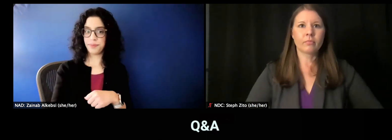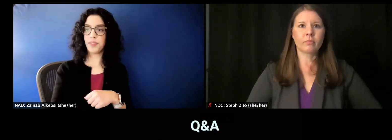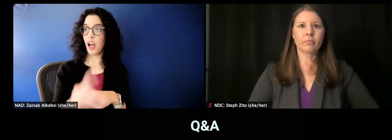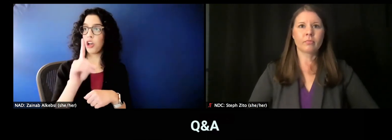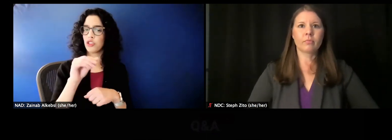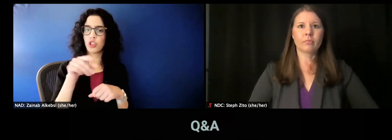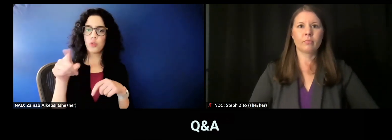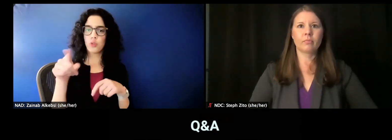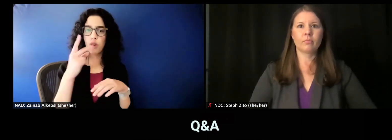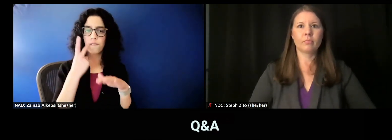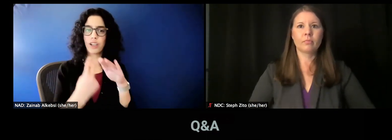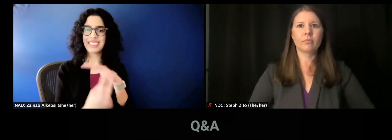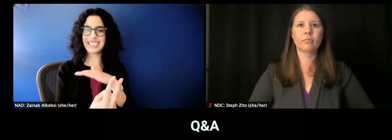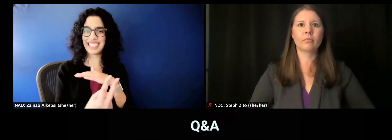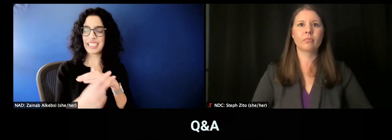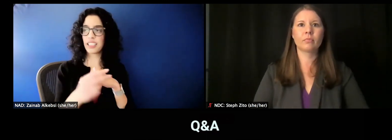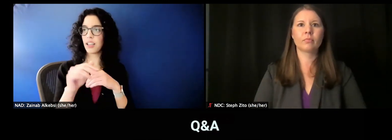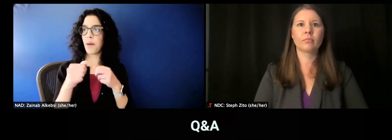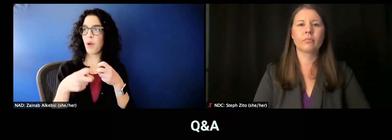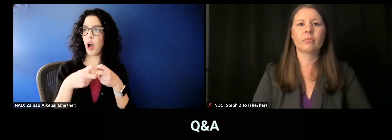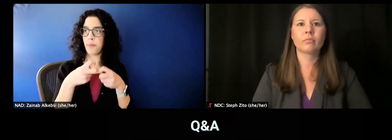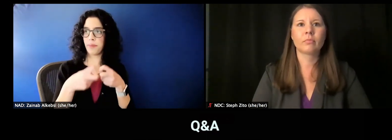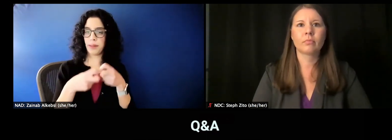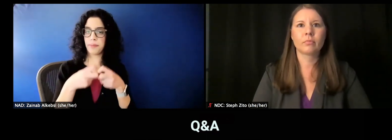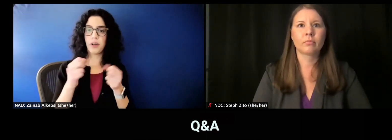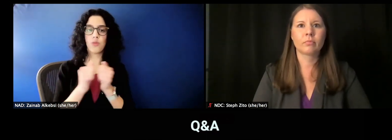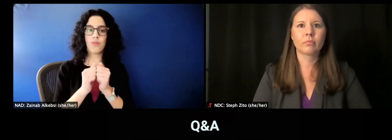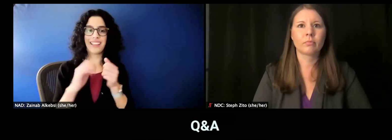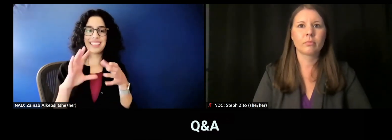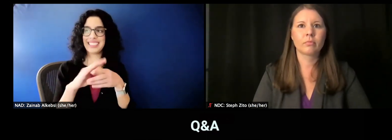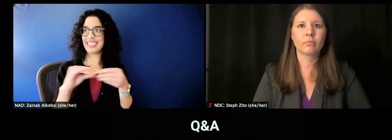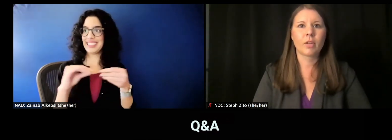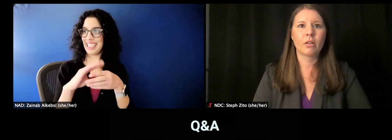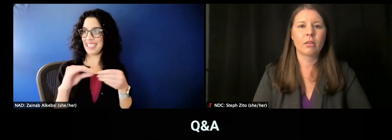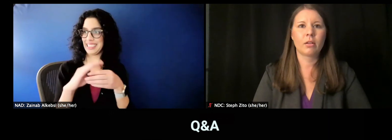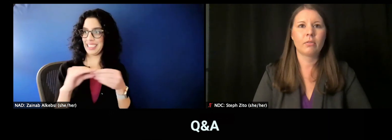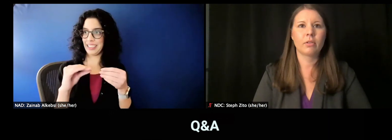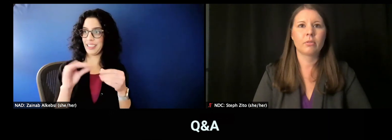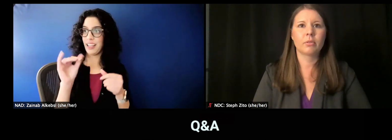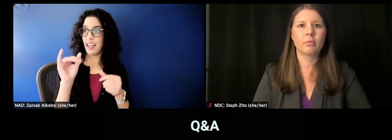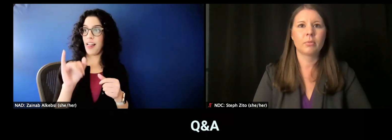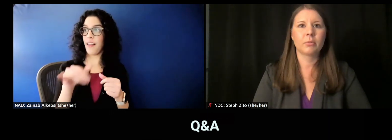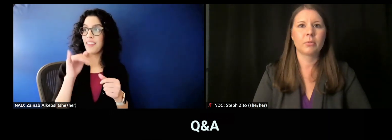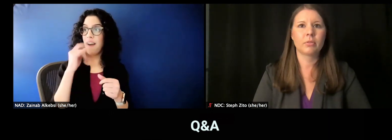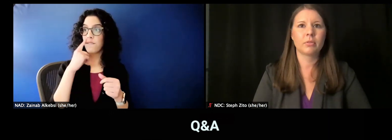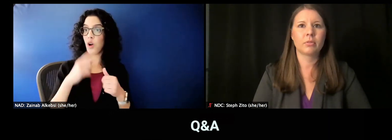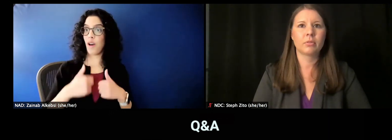Do you foresee a problem with stating that for live,